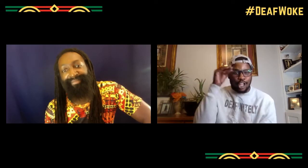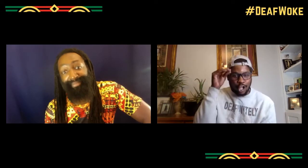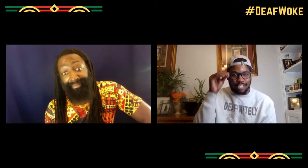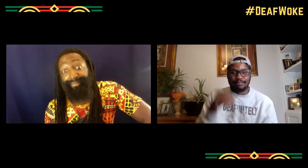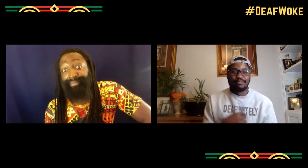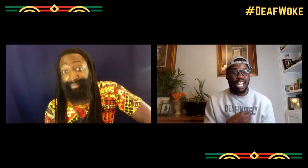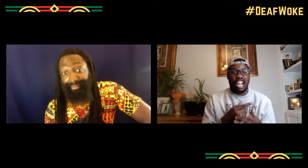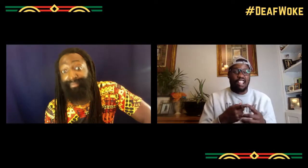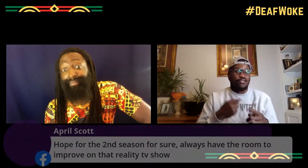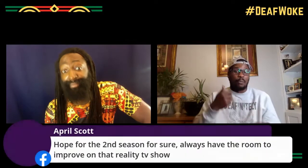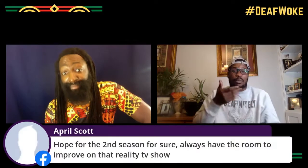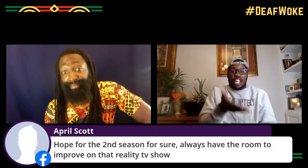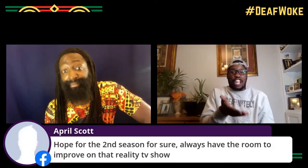and I said, you know what, forget y'all.